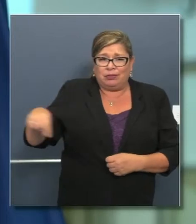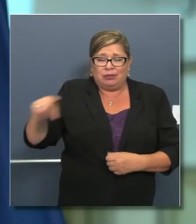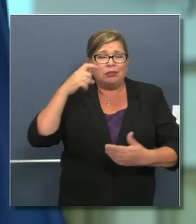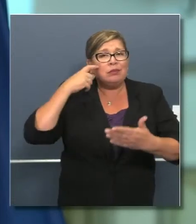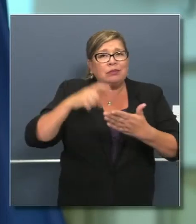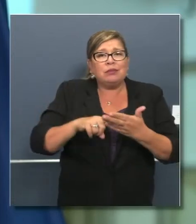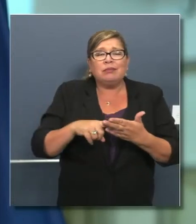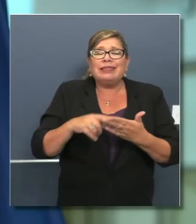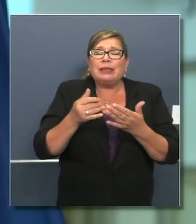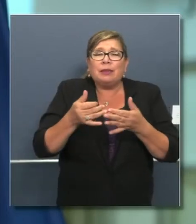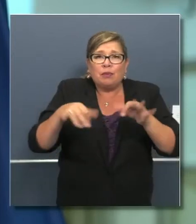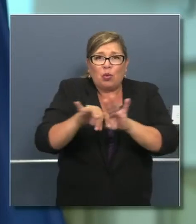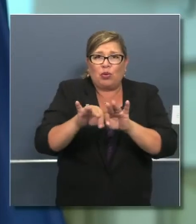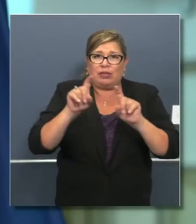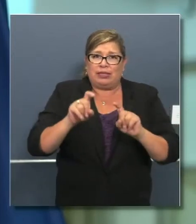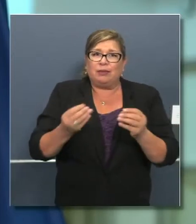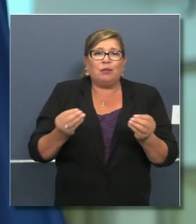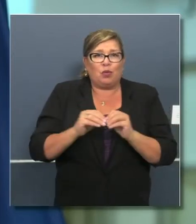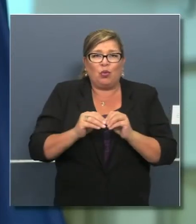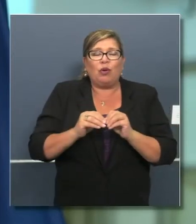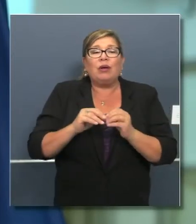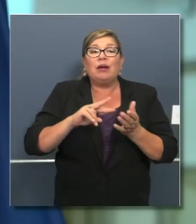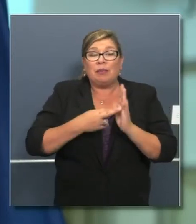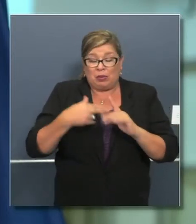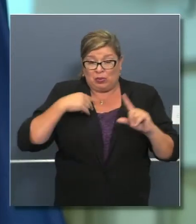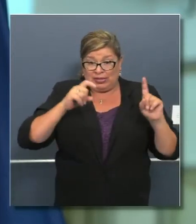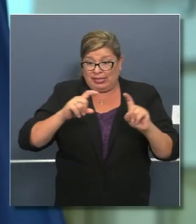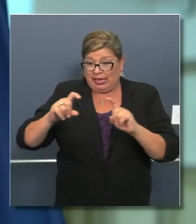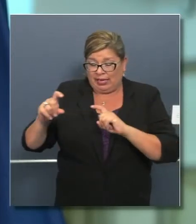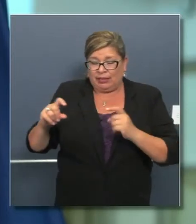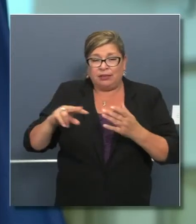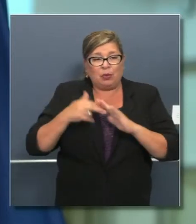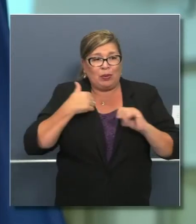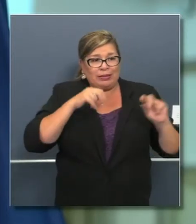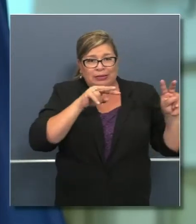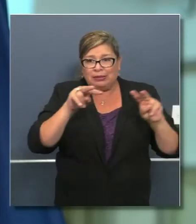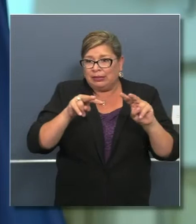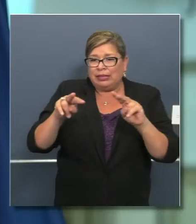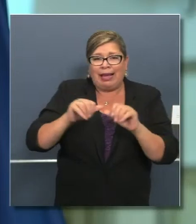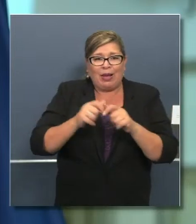more testing so we get a handle on community spreads so our interventions come in real time